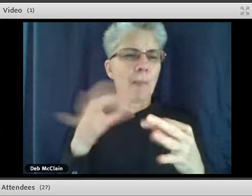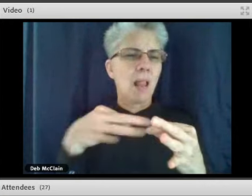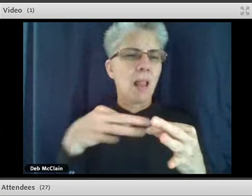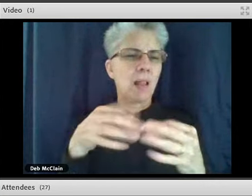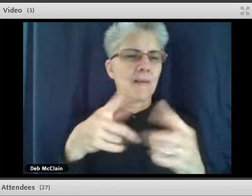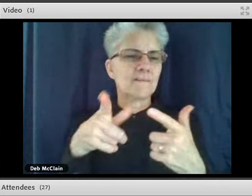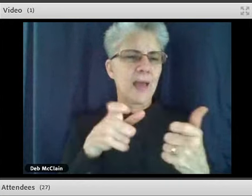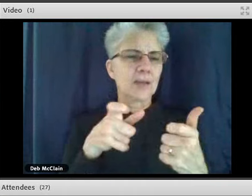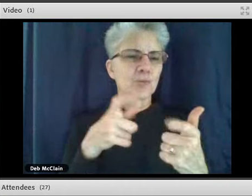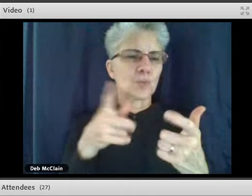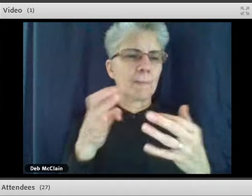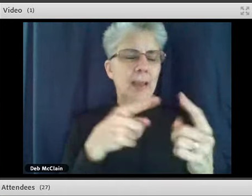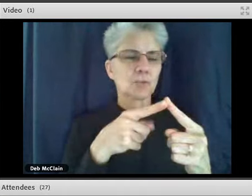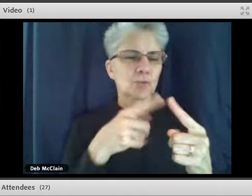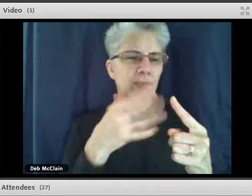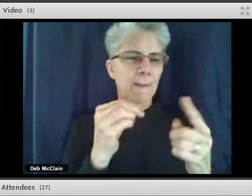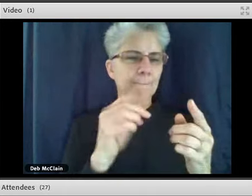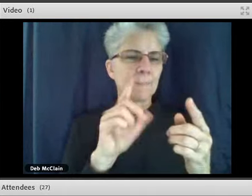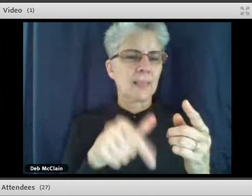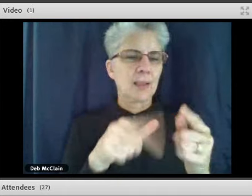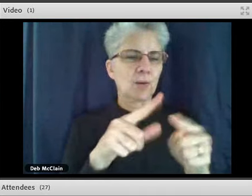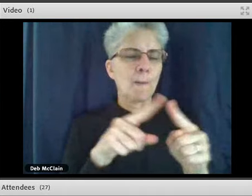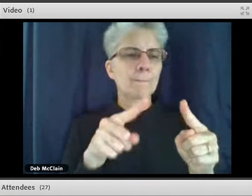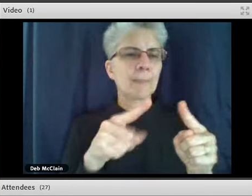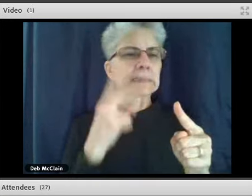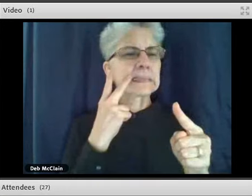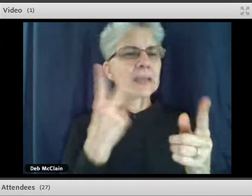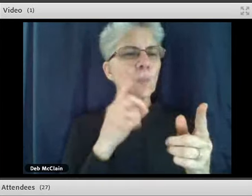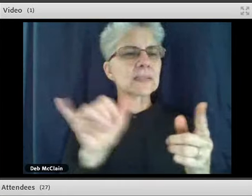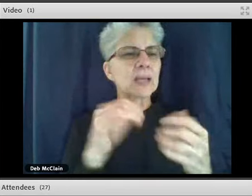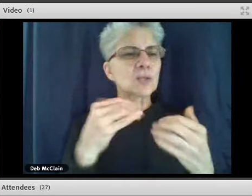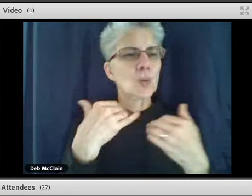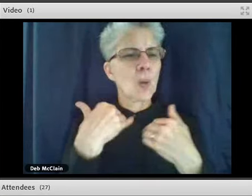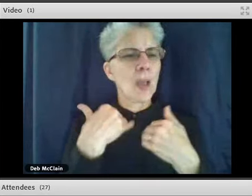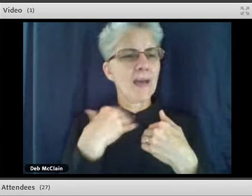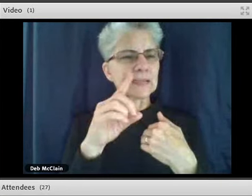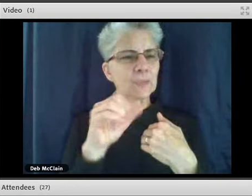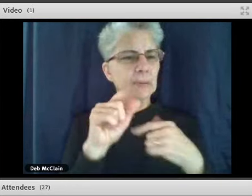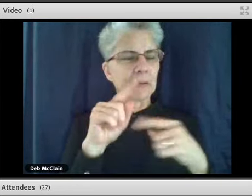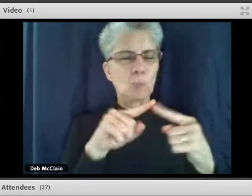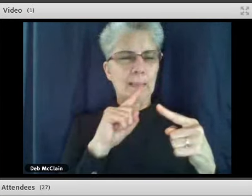and I did a whole session on this for SWFLN before. I'm just going to kind of go through these. You can come back to them.